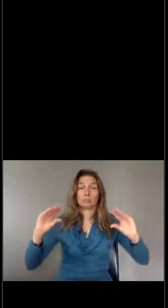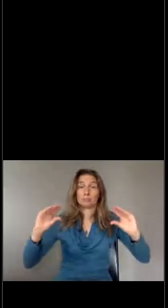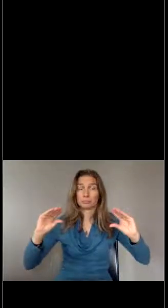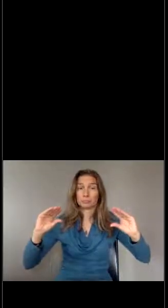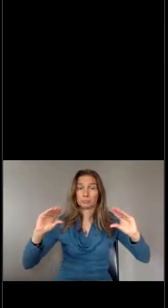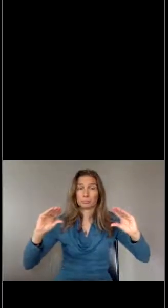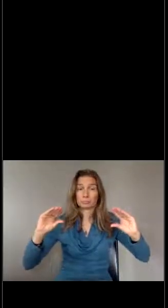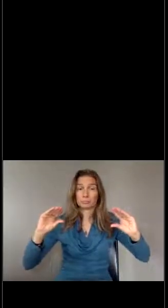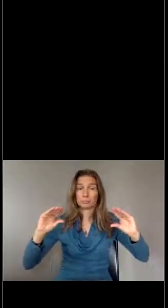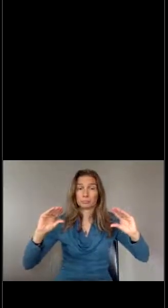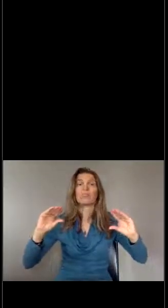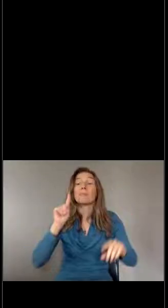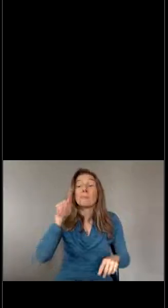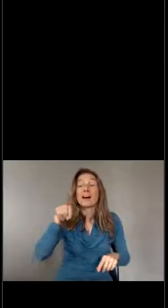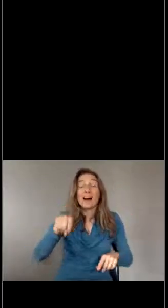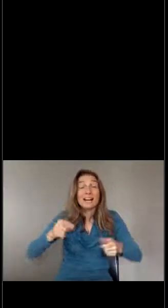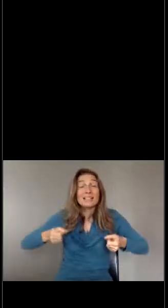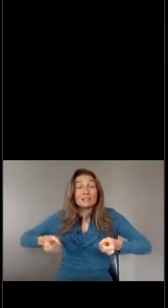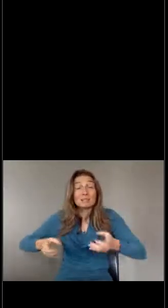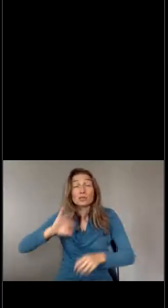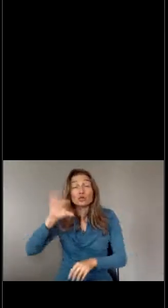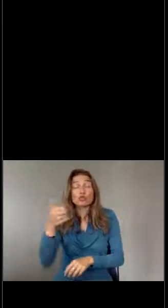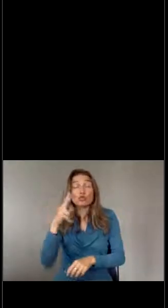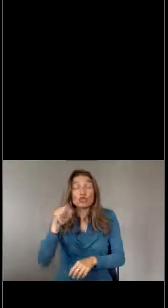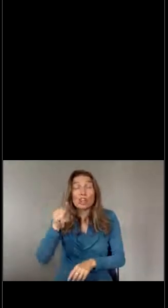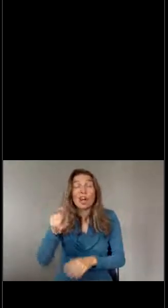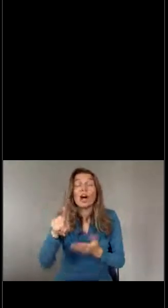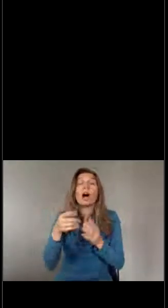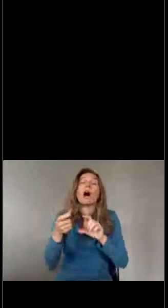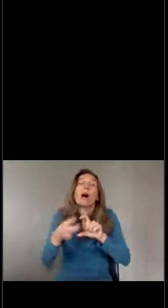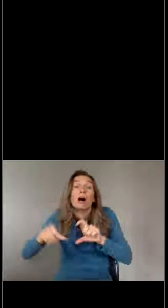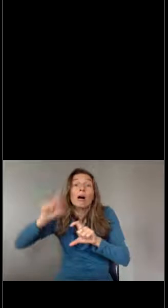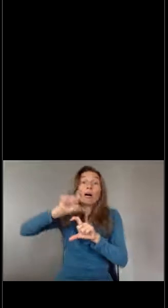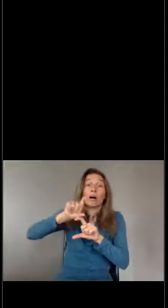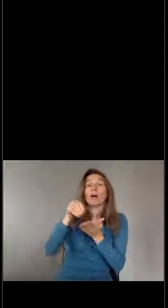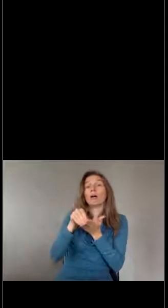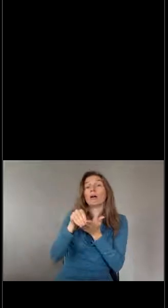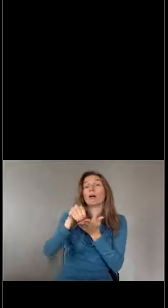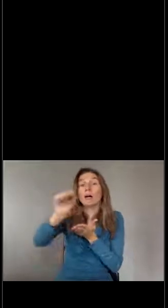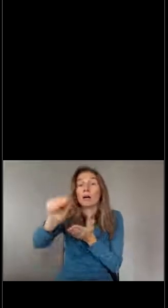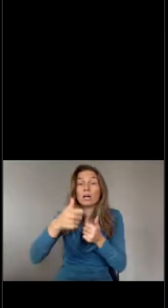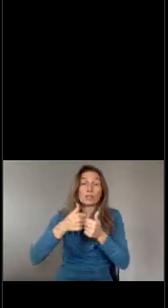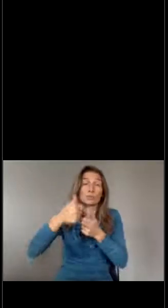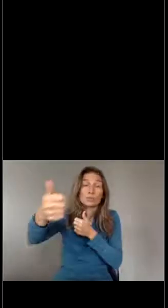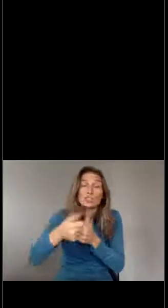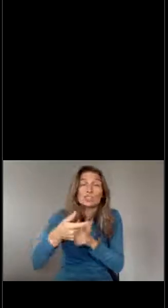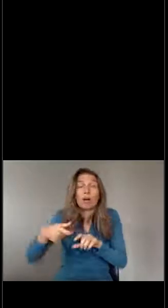for example, disability-specific healthcare, for additional transportation, for assistive products...